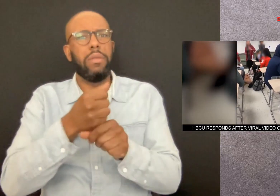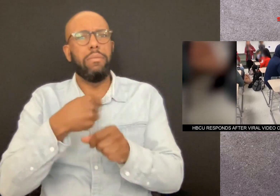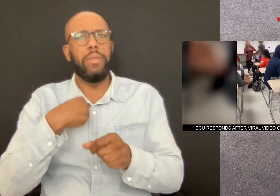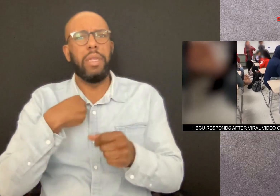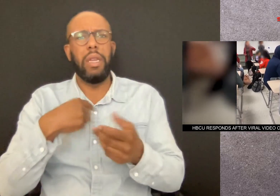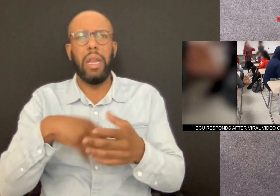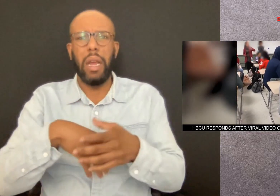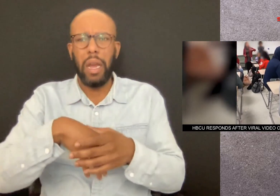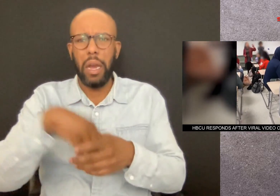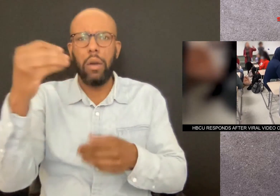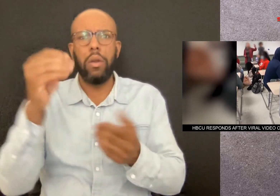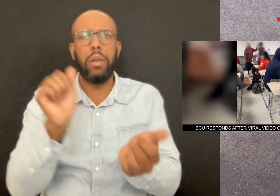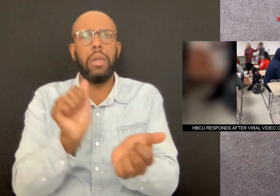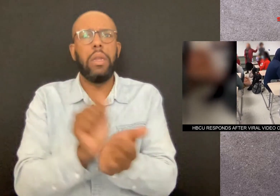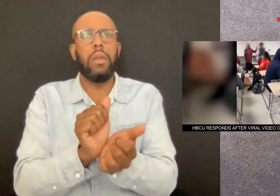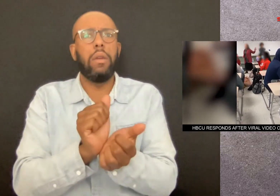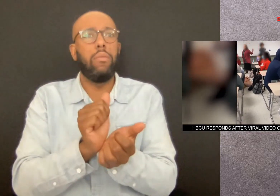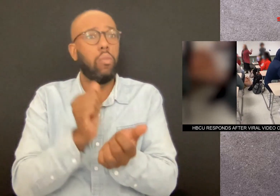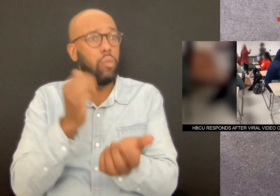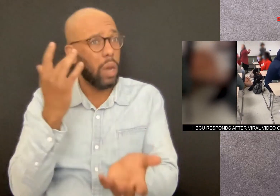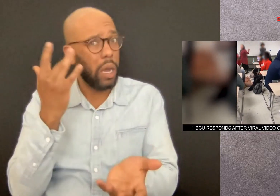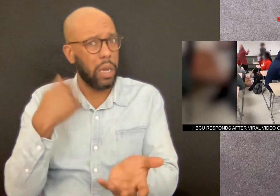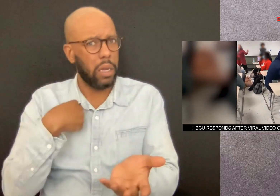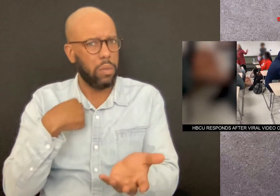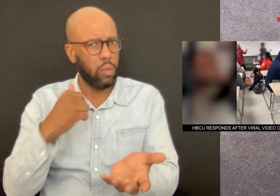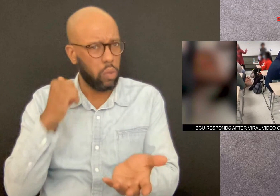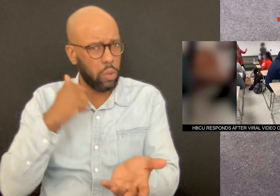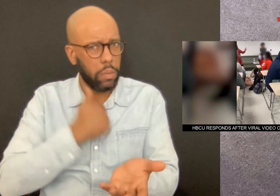you get me taken out in handcuffs because I won't apologize